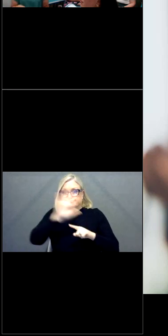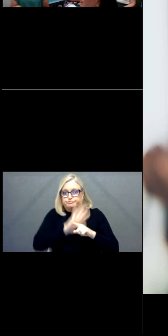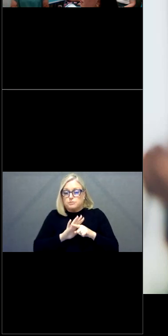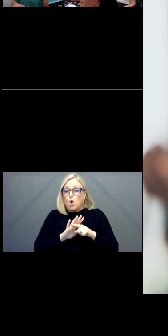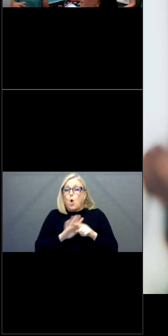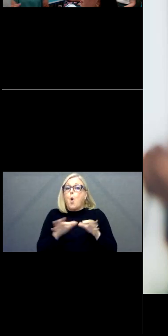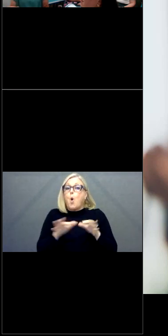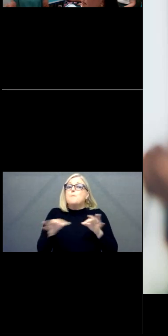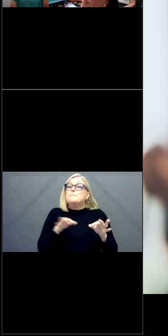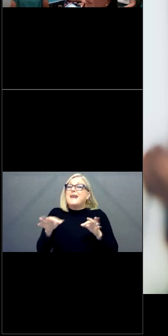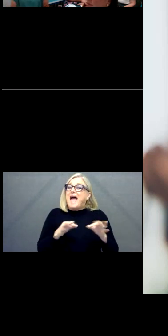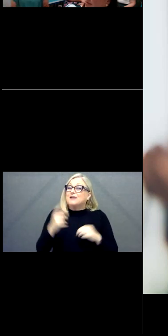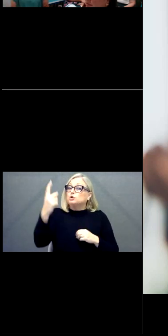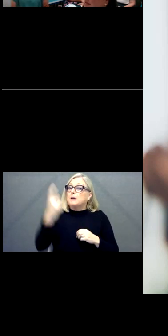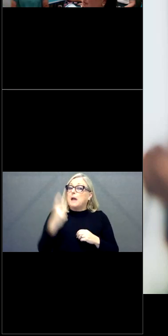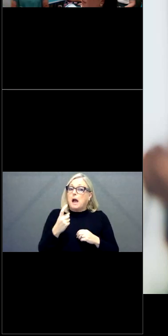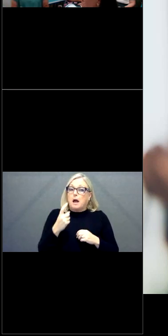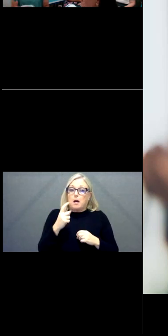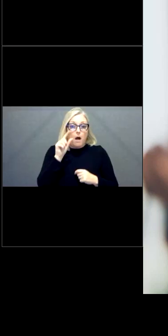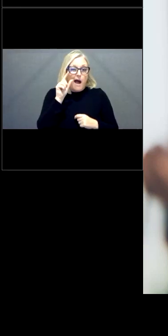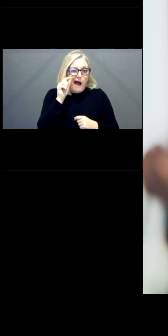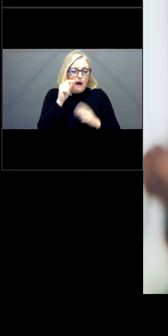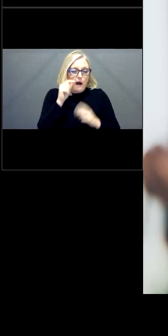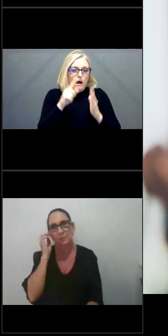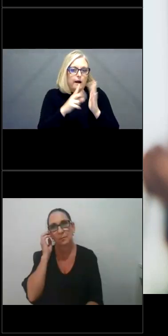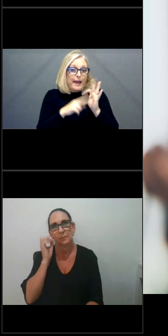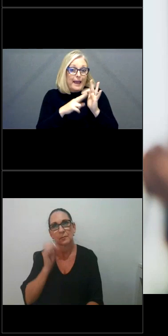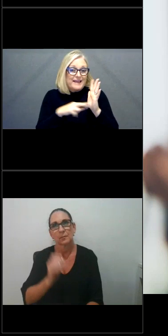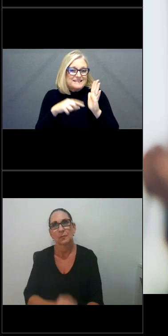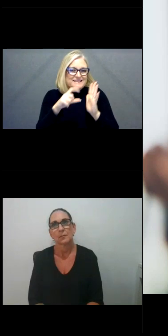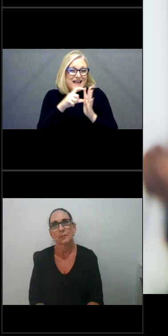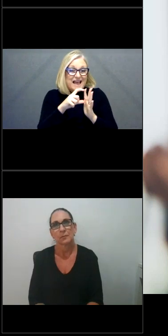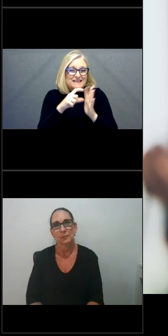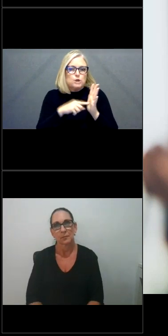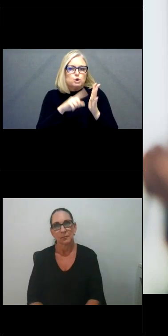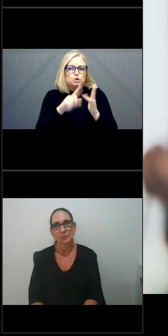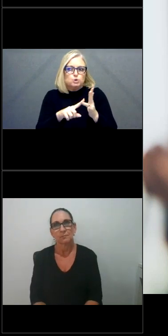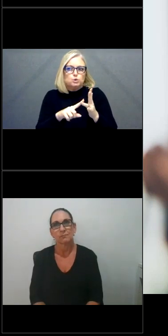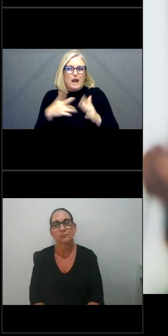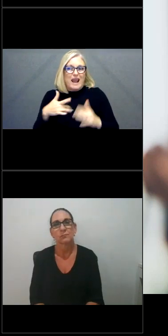the key words they're intend to reside so any person in any custodial centre in Queensland is